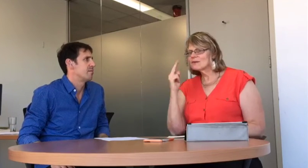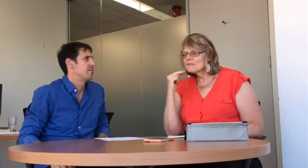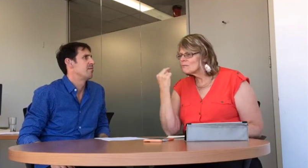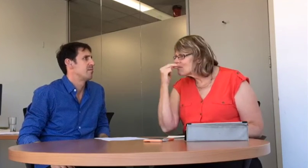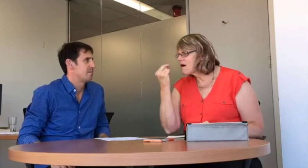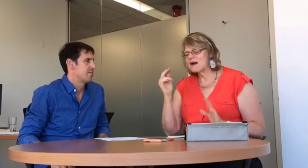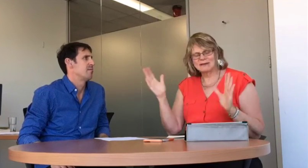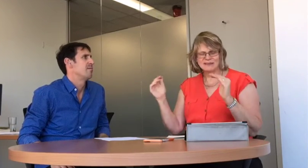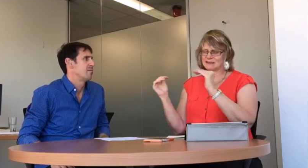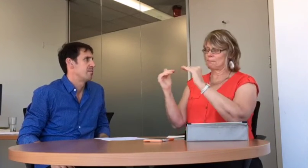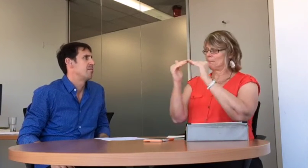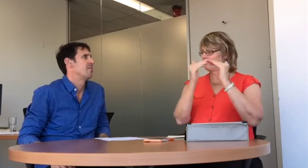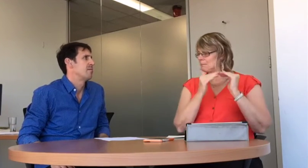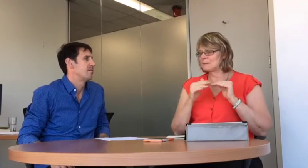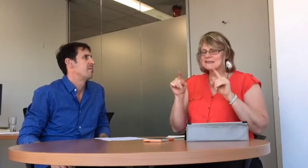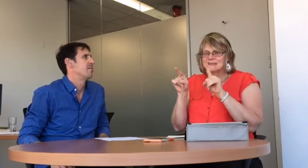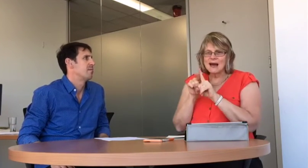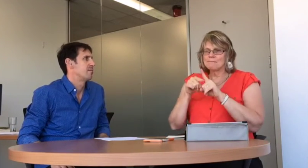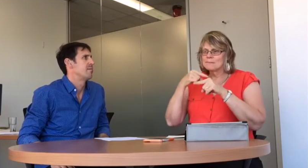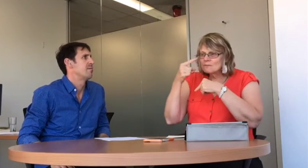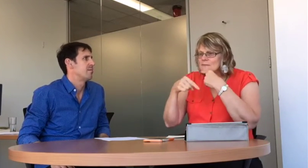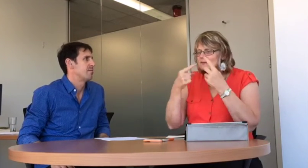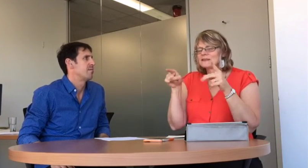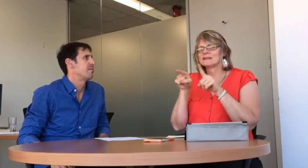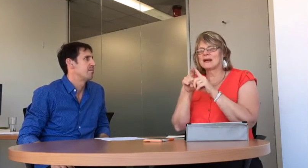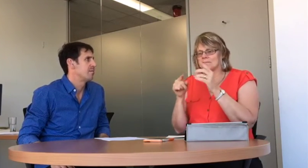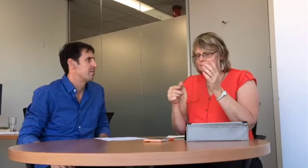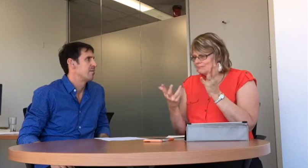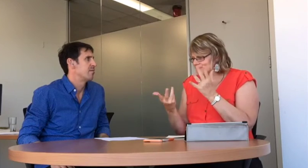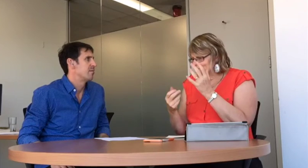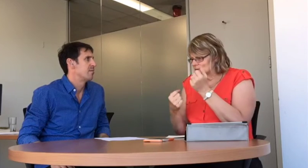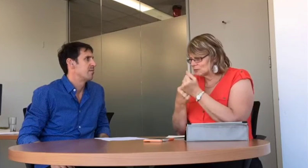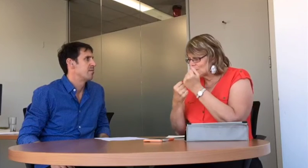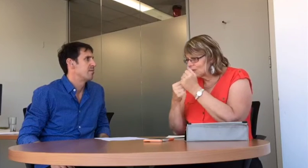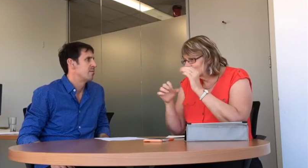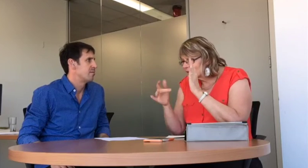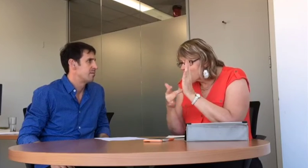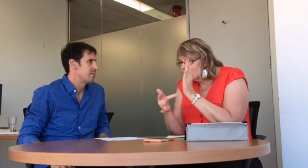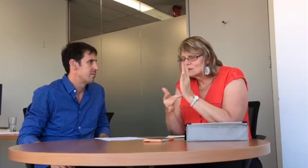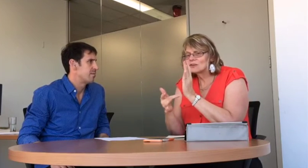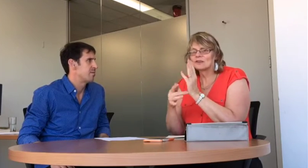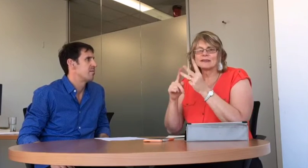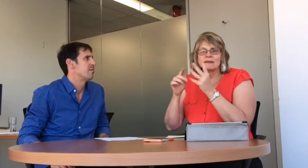My vision, my hope, is for equality no matter what your differences are or your support needs,